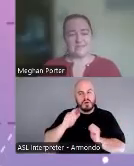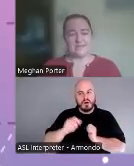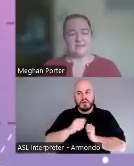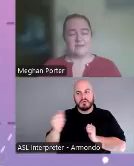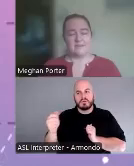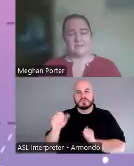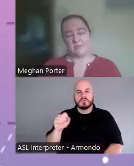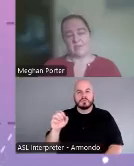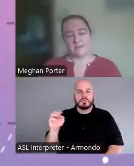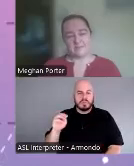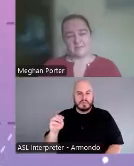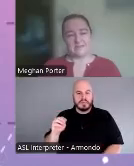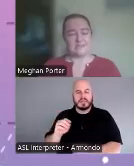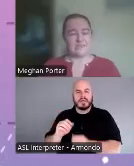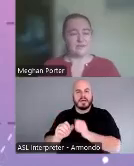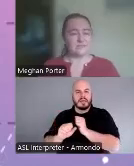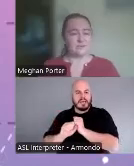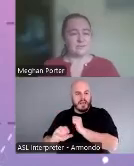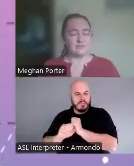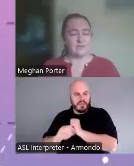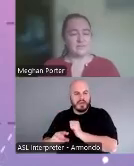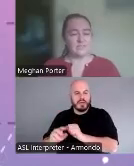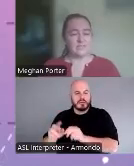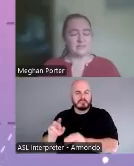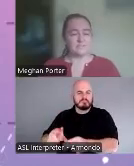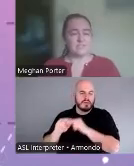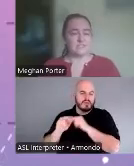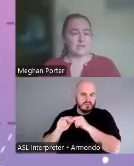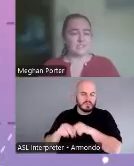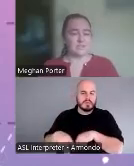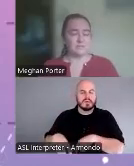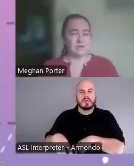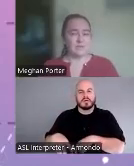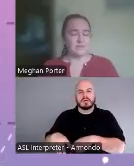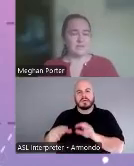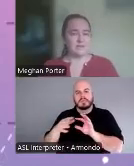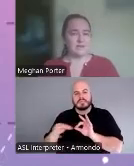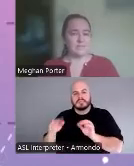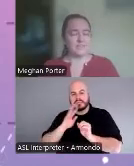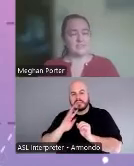and some other activities and then also leveraging Speech Language Hearing Month as part